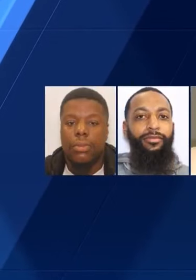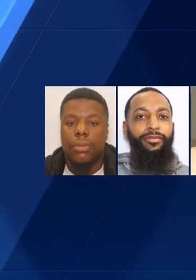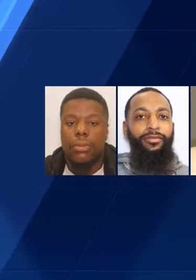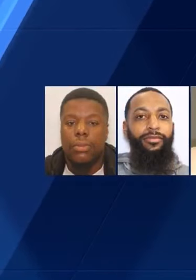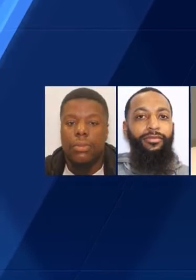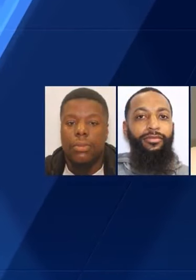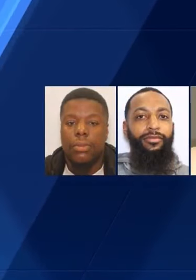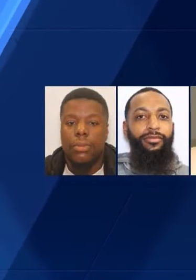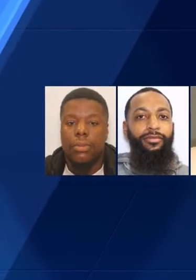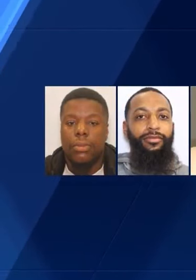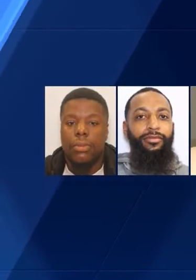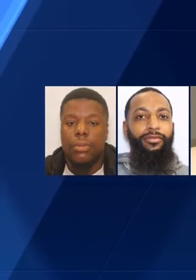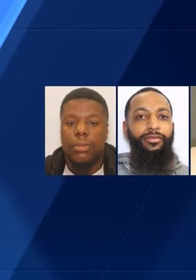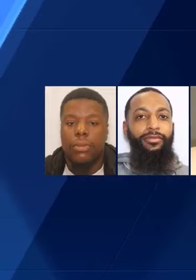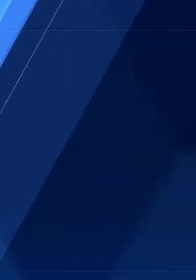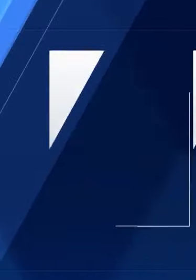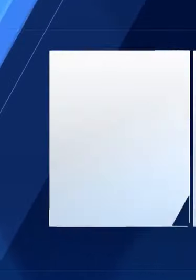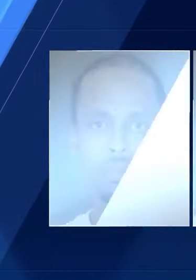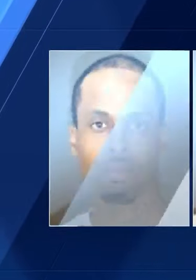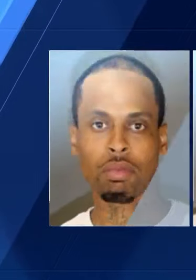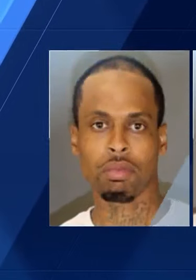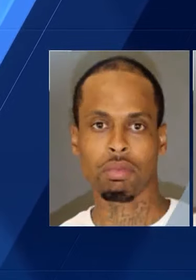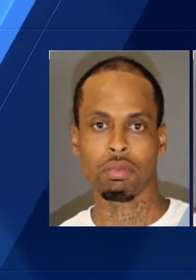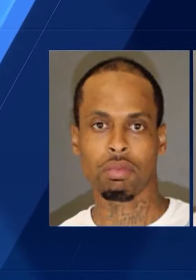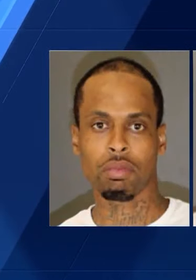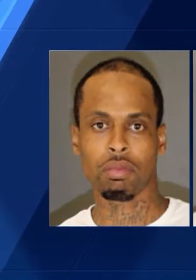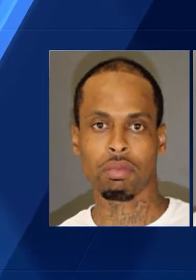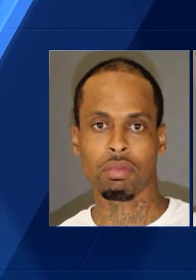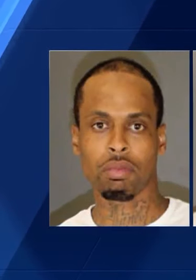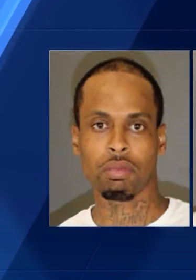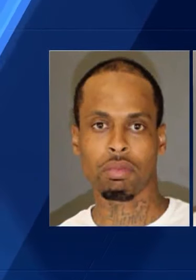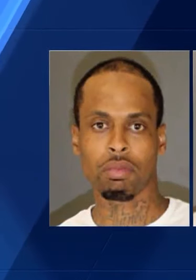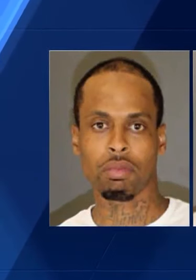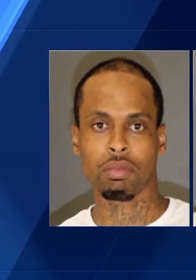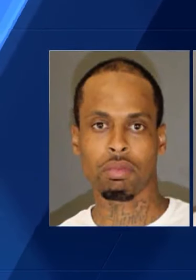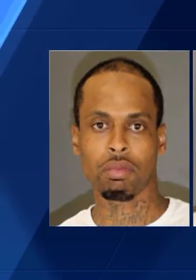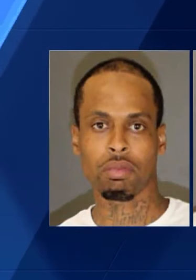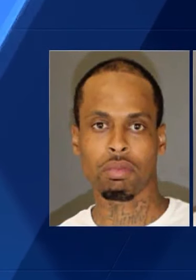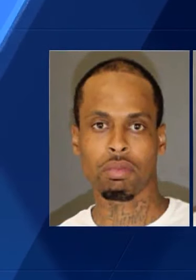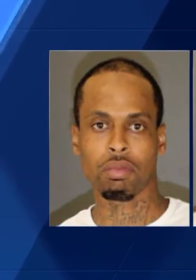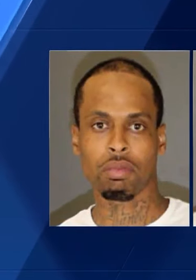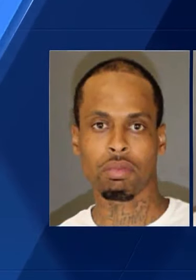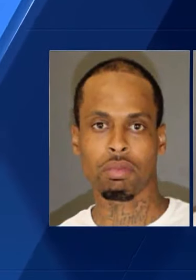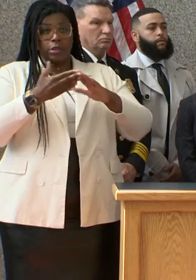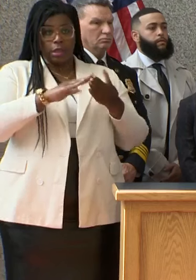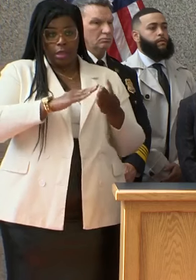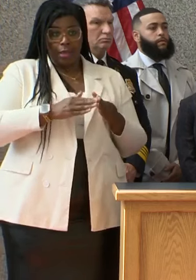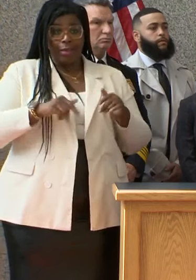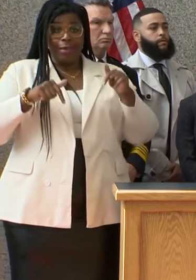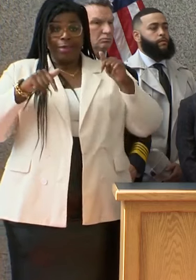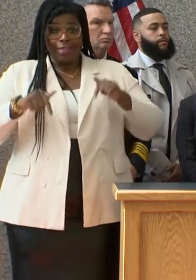THEY SAY THEY ARRESTED MEMBERS OF A DRUG TRAFFICKING ORGANIZATION. ALL FACE VARIOUS GUN AND DRUG CHARGES.